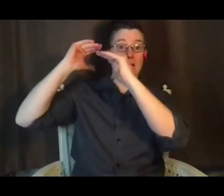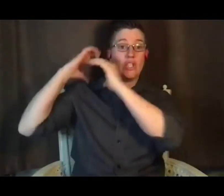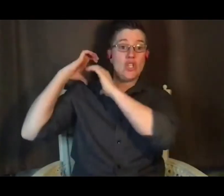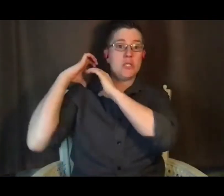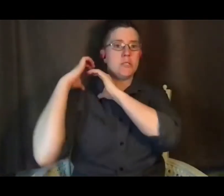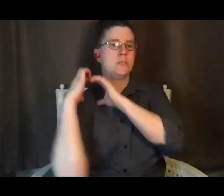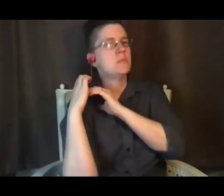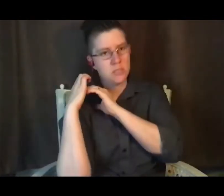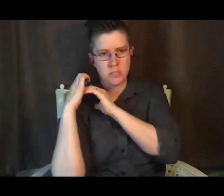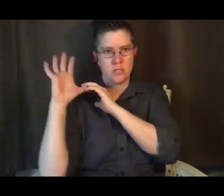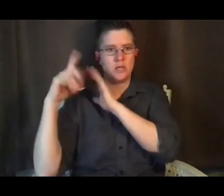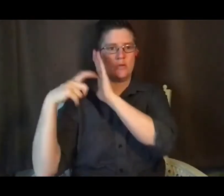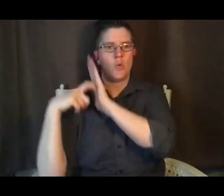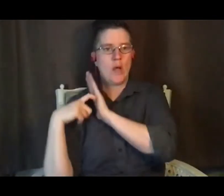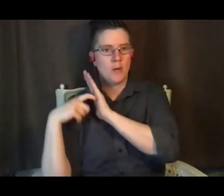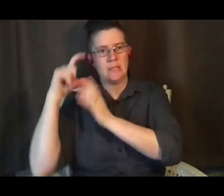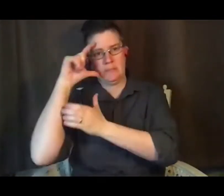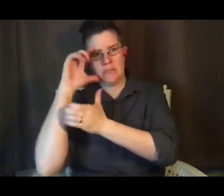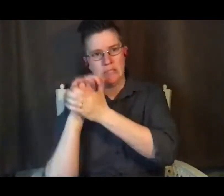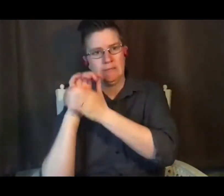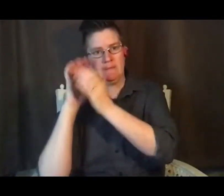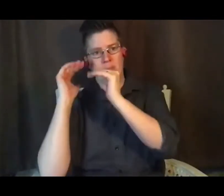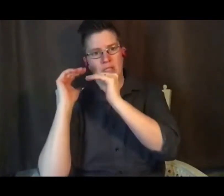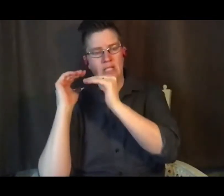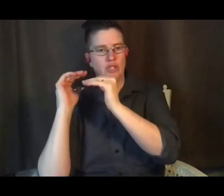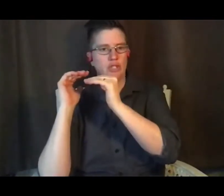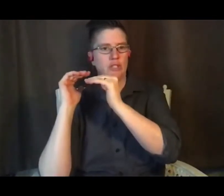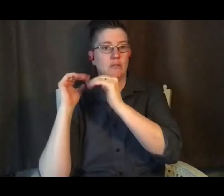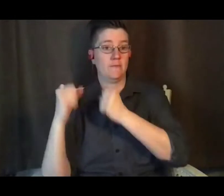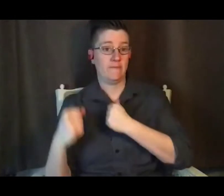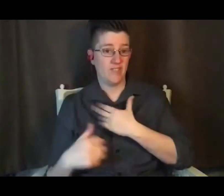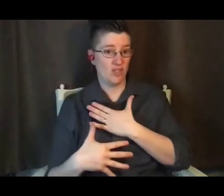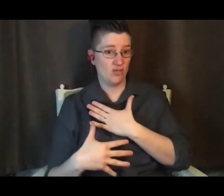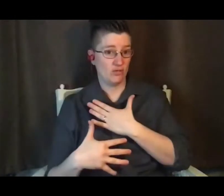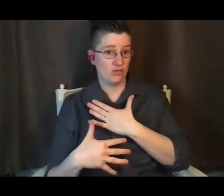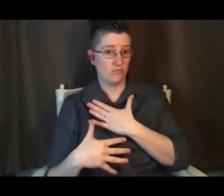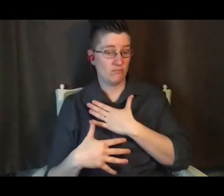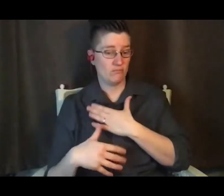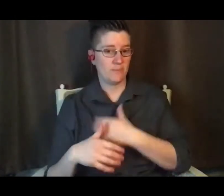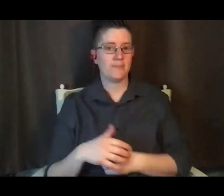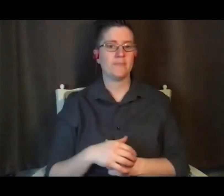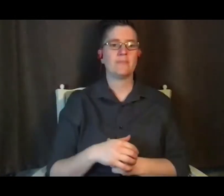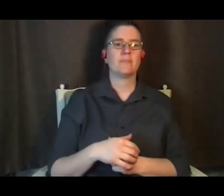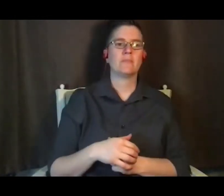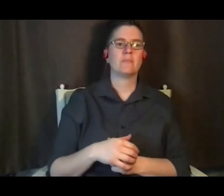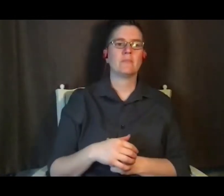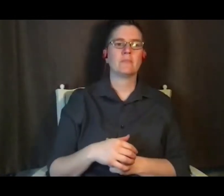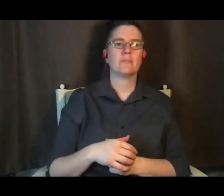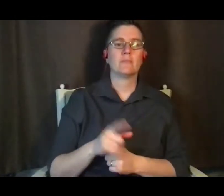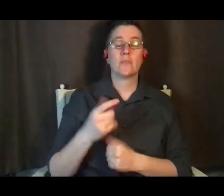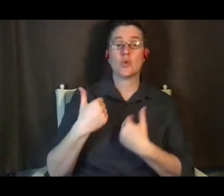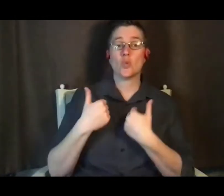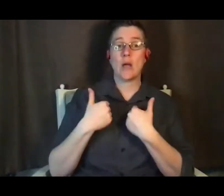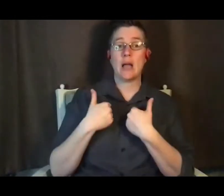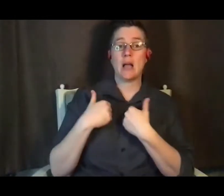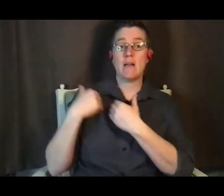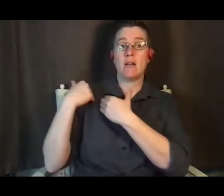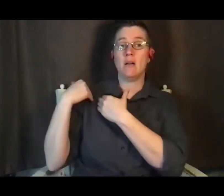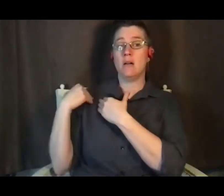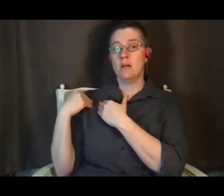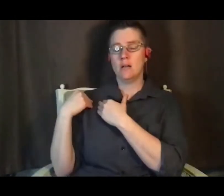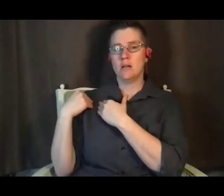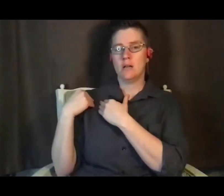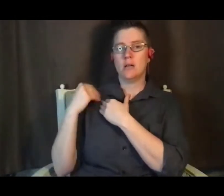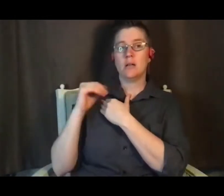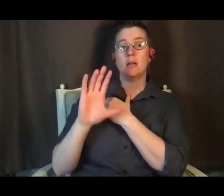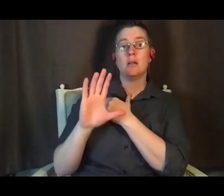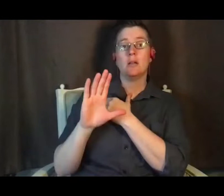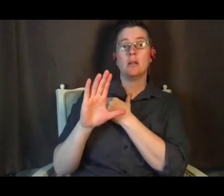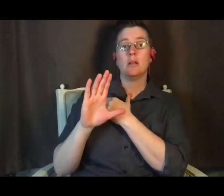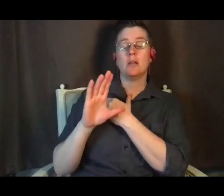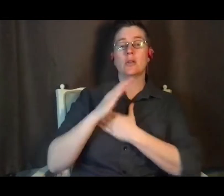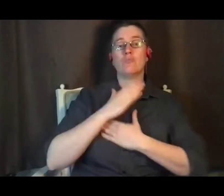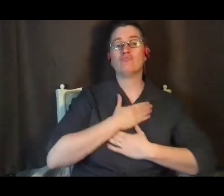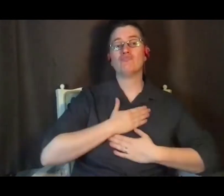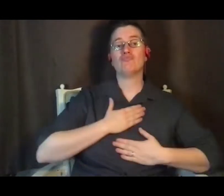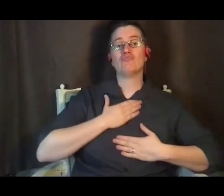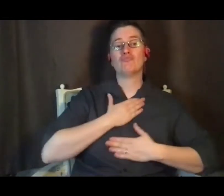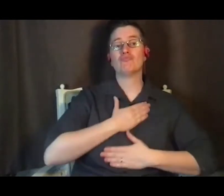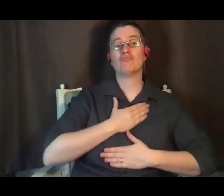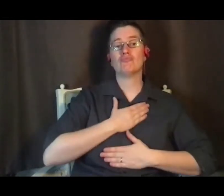anxieties tensions or fears have you carried with you your gratitude your joy your appreciation your